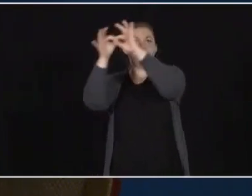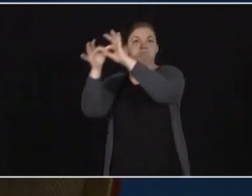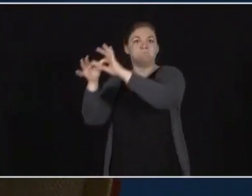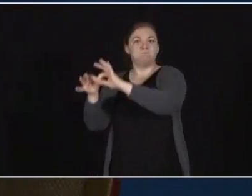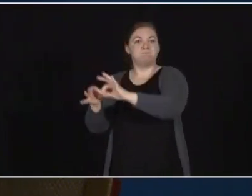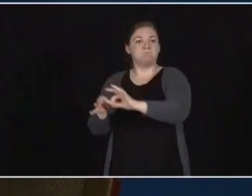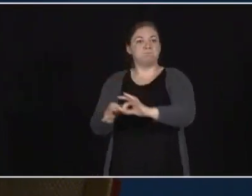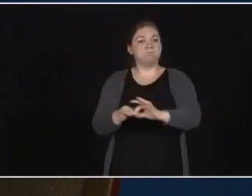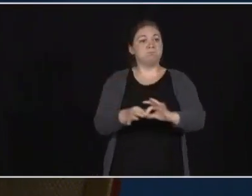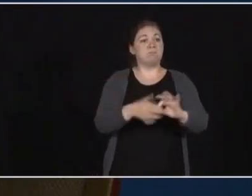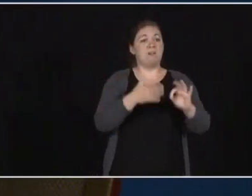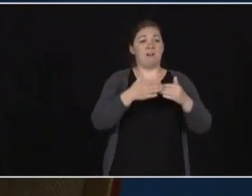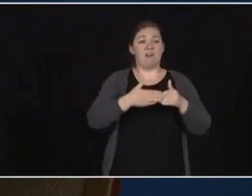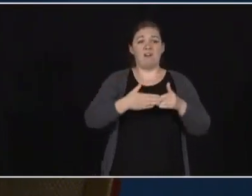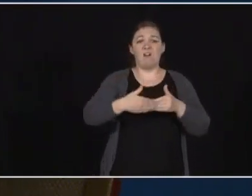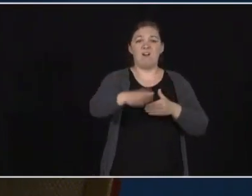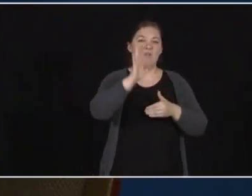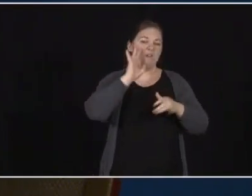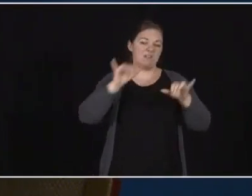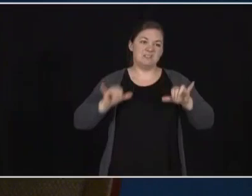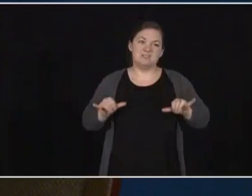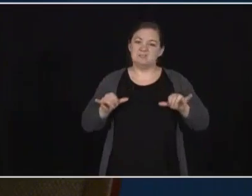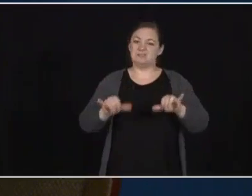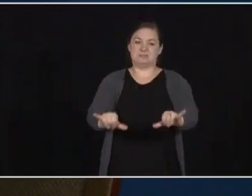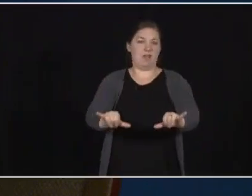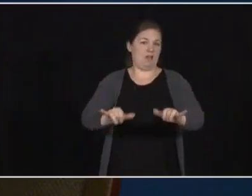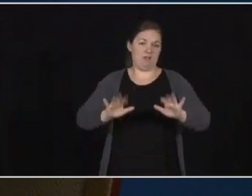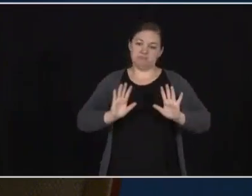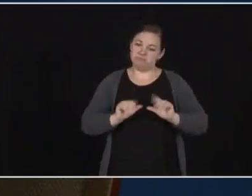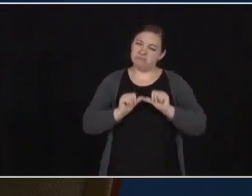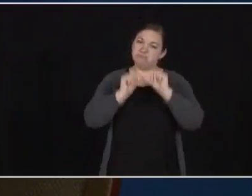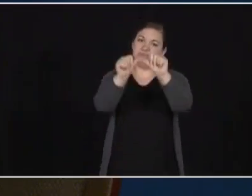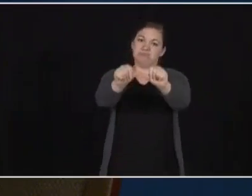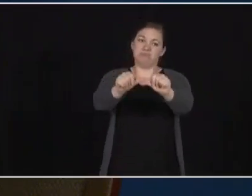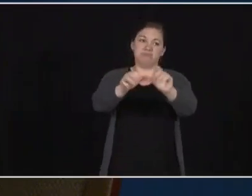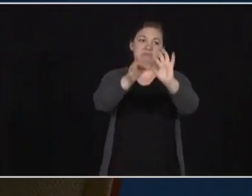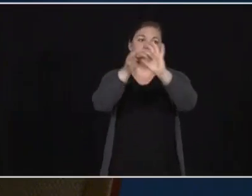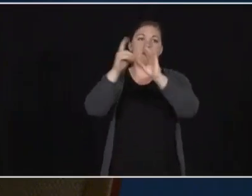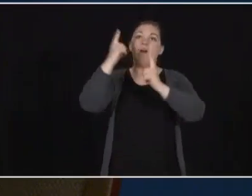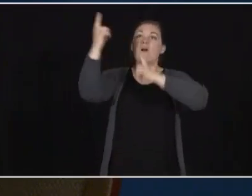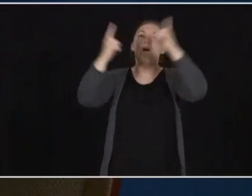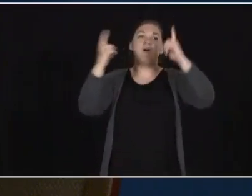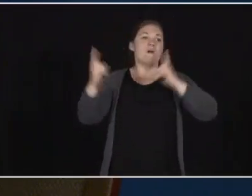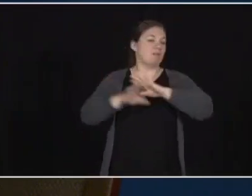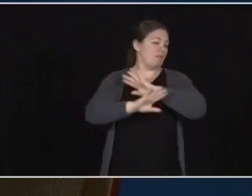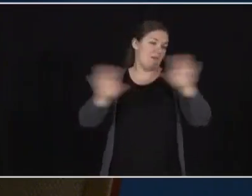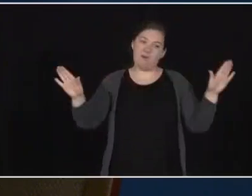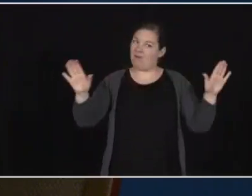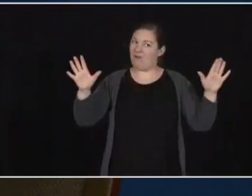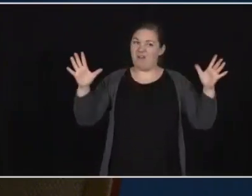province is something that we intend to grow and become a permanent feature of the landscape here in the health system in Ontario.